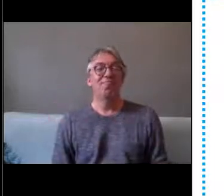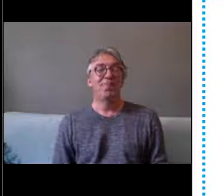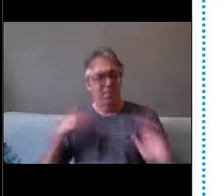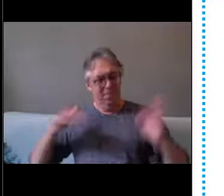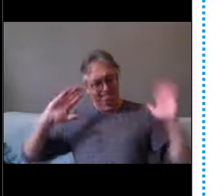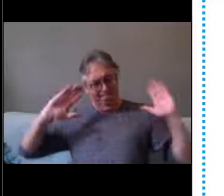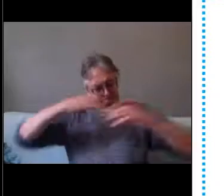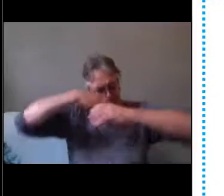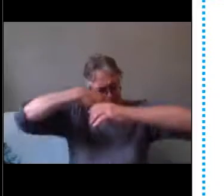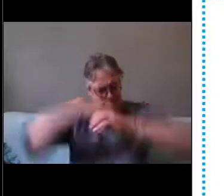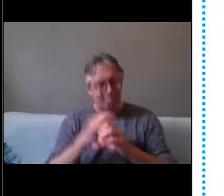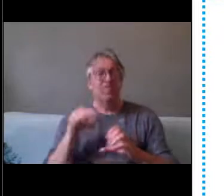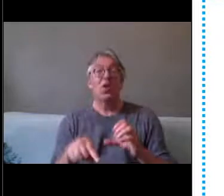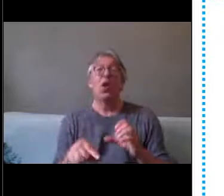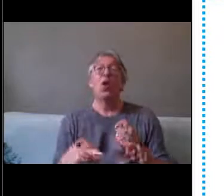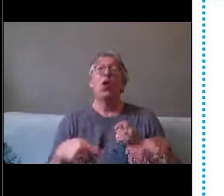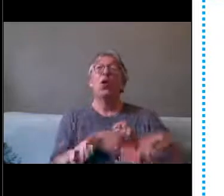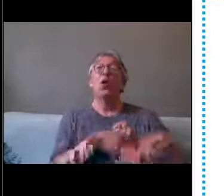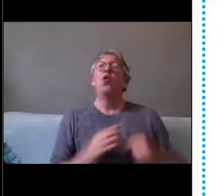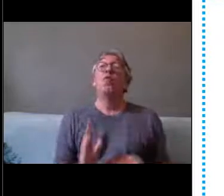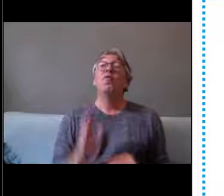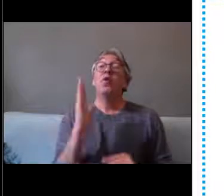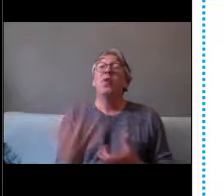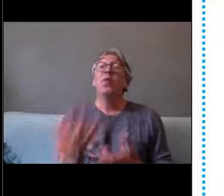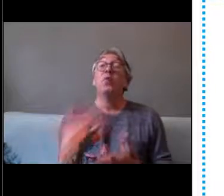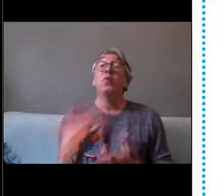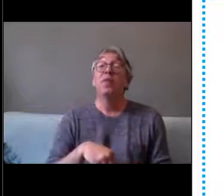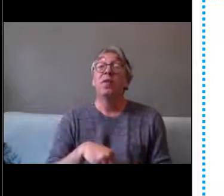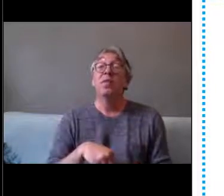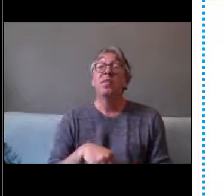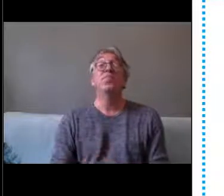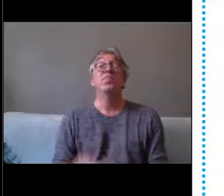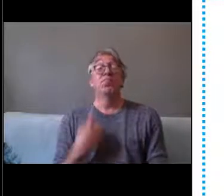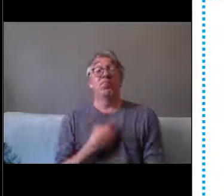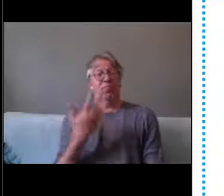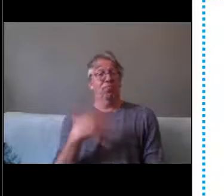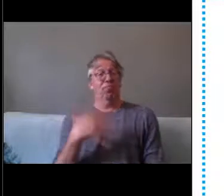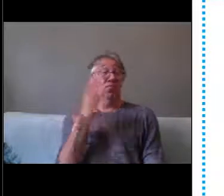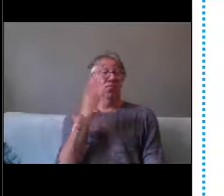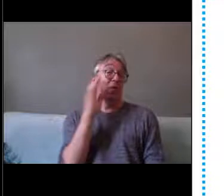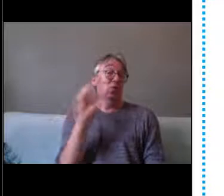Bezev has experience in inclusive volunteering since 2008